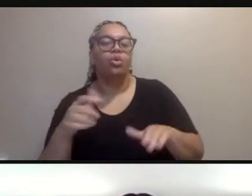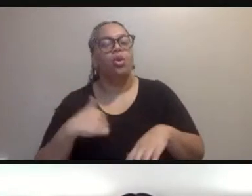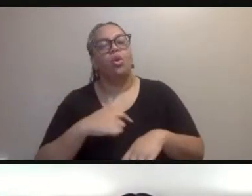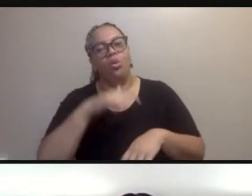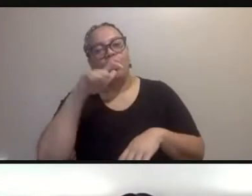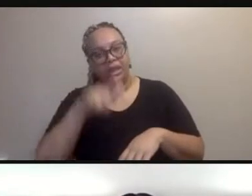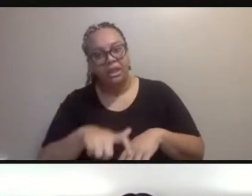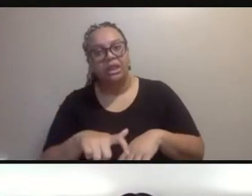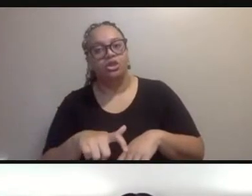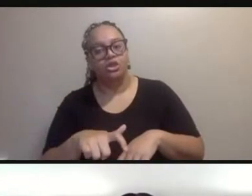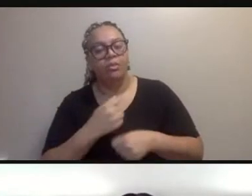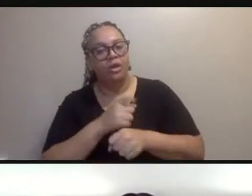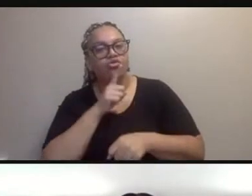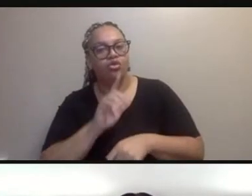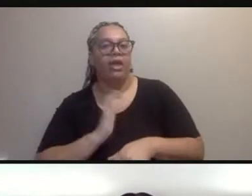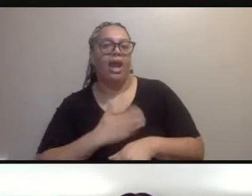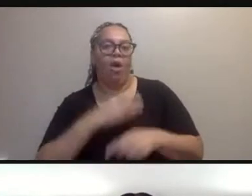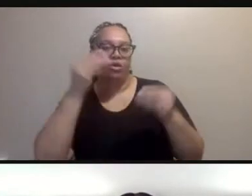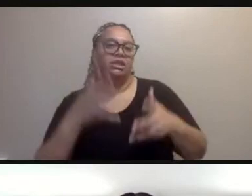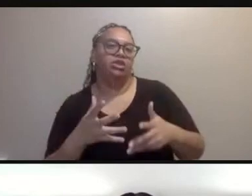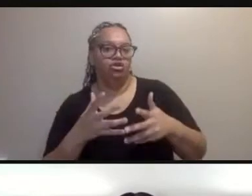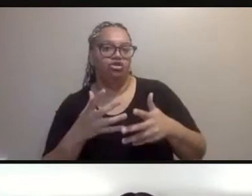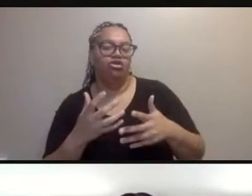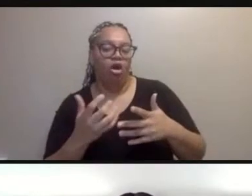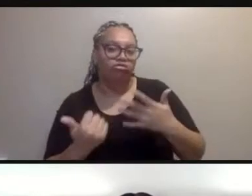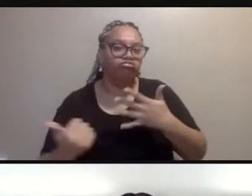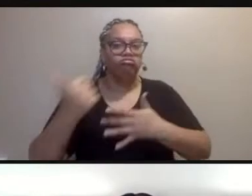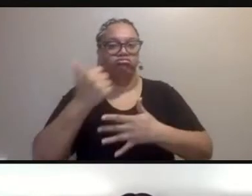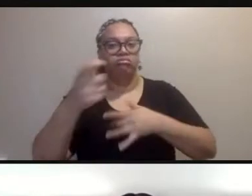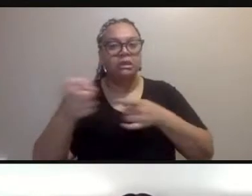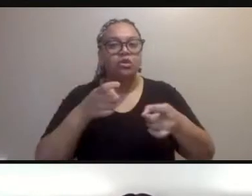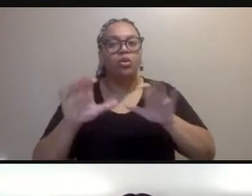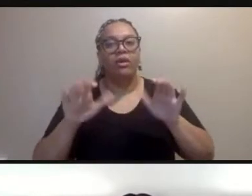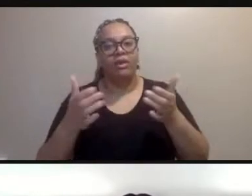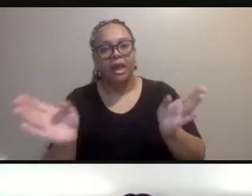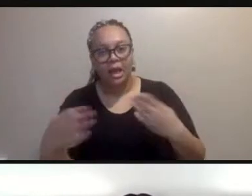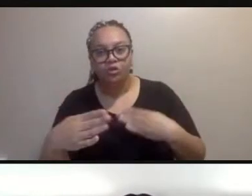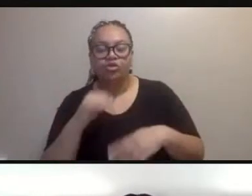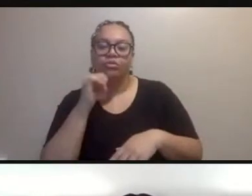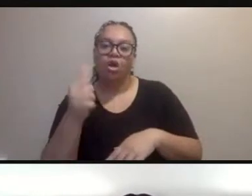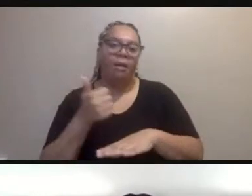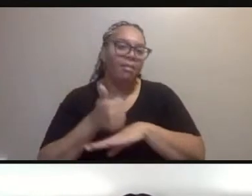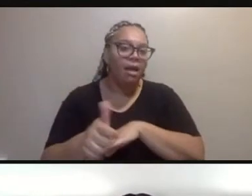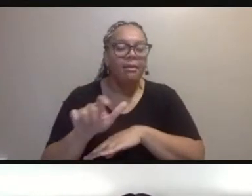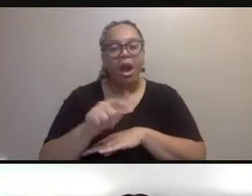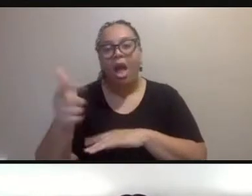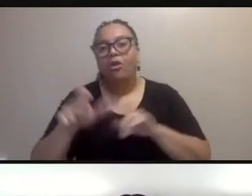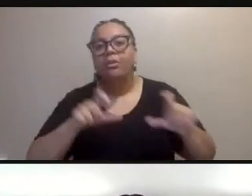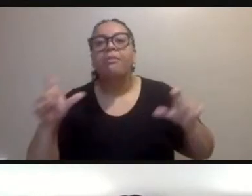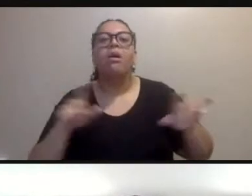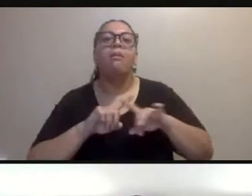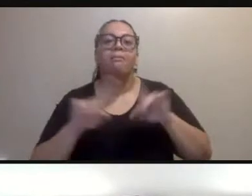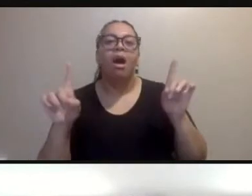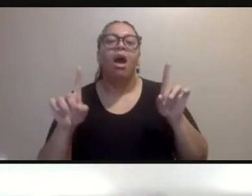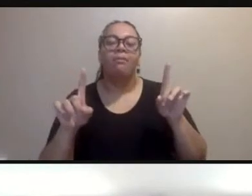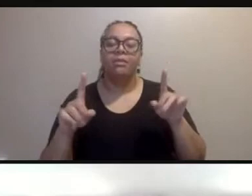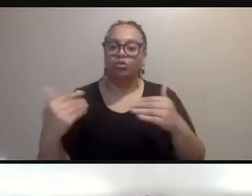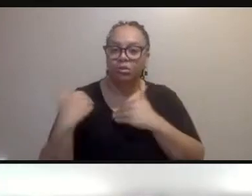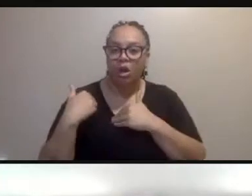THEY WILL AND WILL NOT DO. IF WE WANT TO SEE INCREASED LEARNING OUTCOMES WE NEED TO RESTORE AUTHORITY AND RESPECT